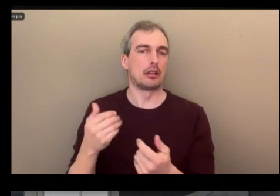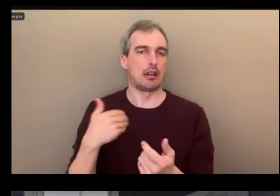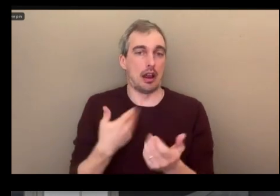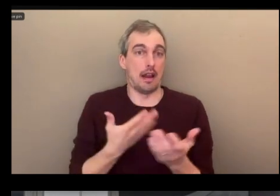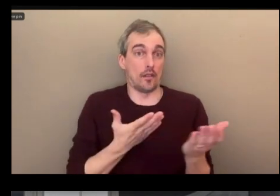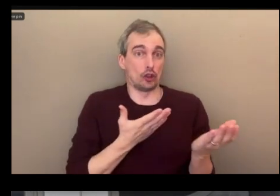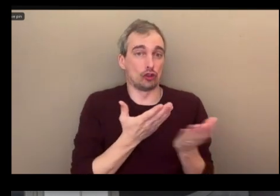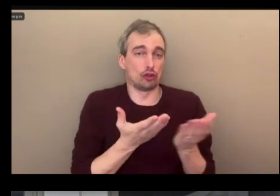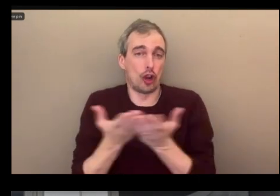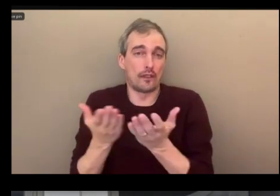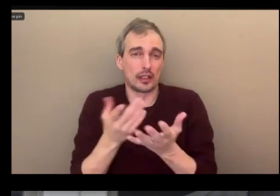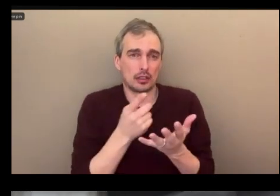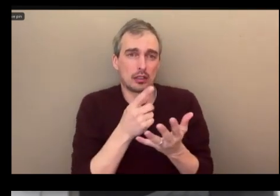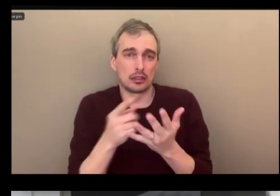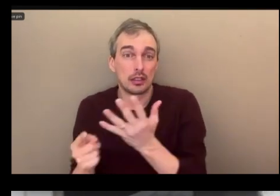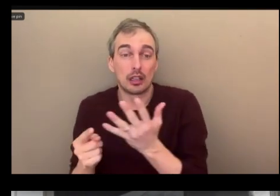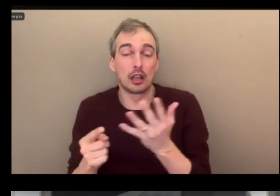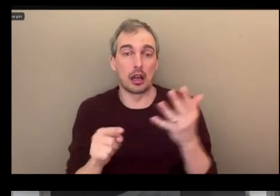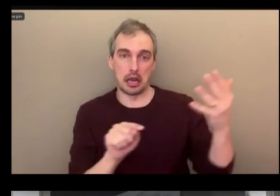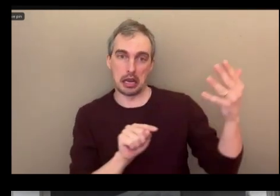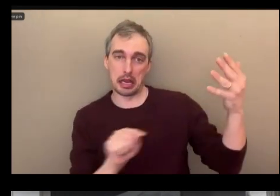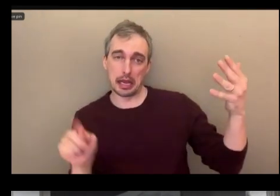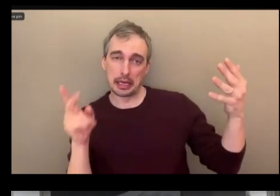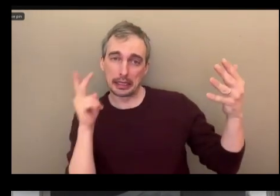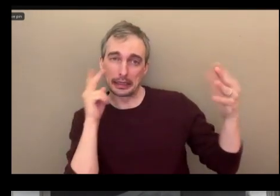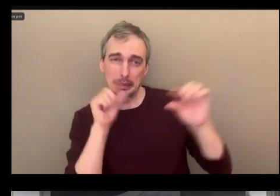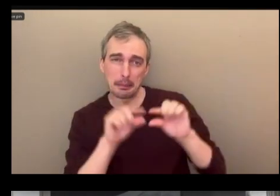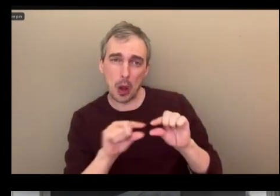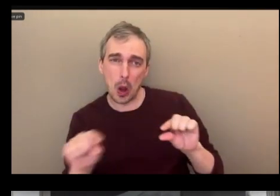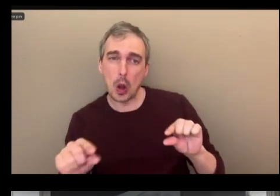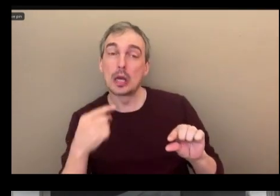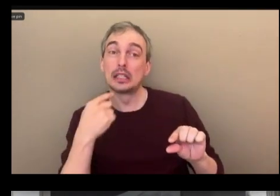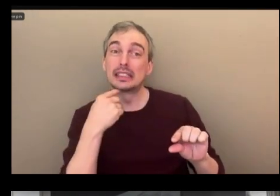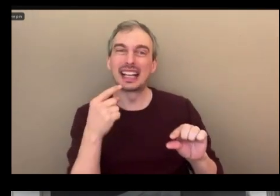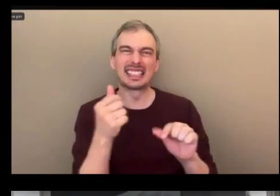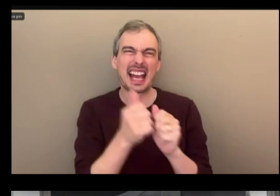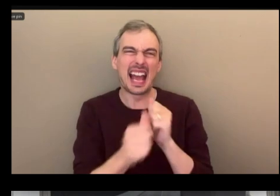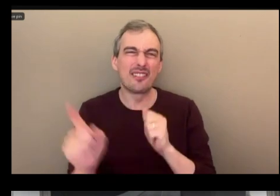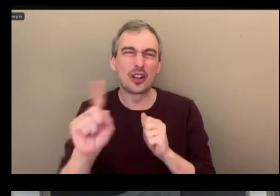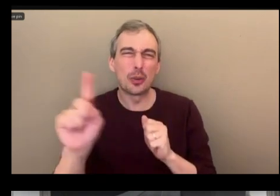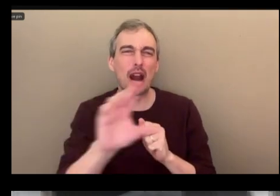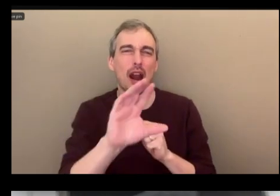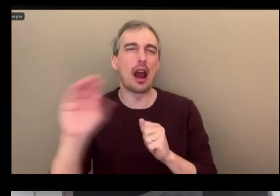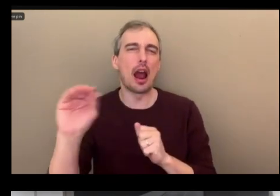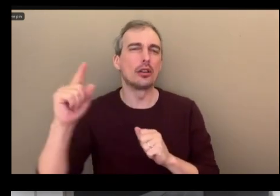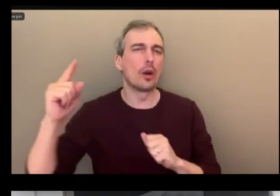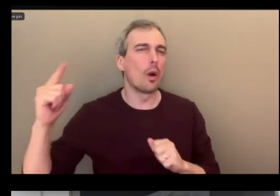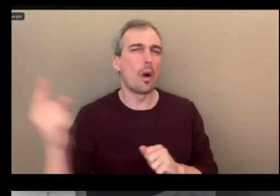And that really kind of talks about Verizon, and who we are. Right? We're providing a network. We're providing the right devices.